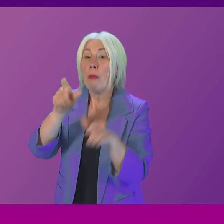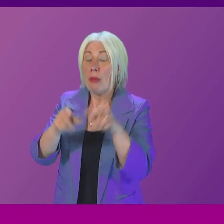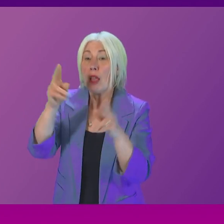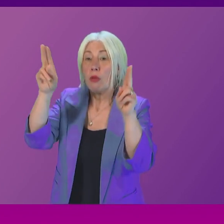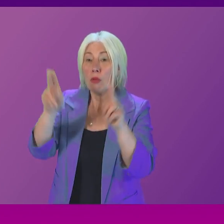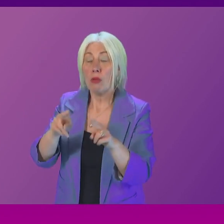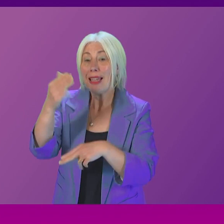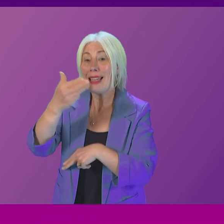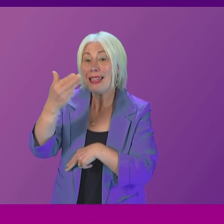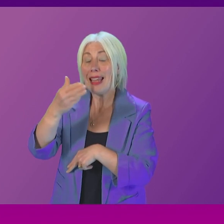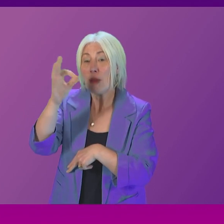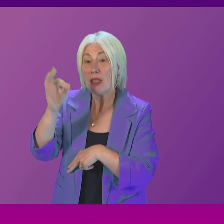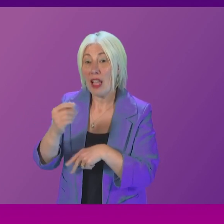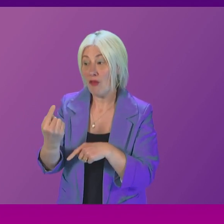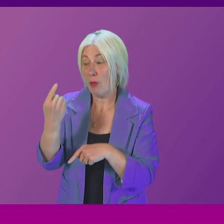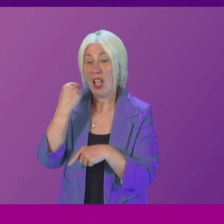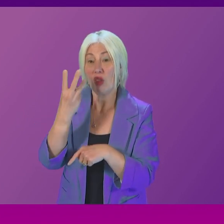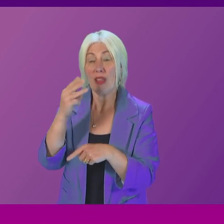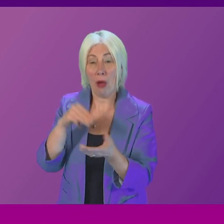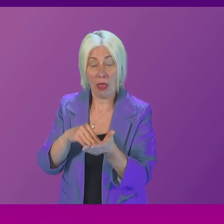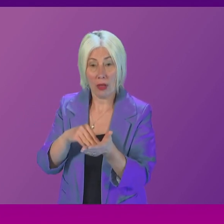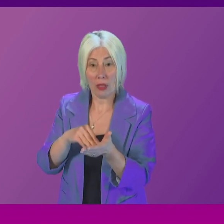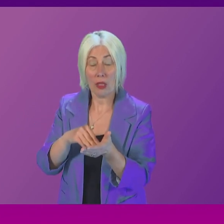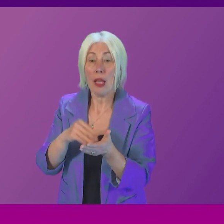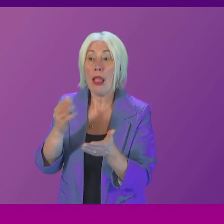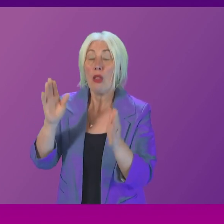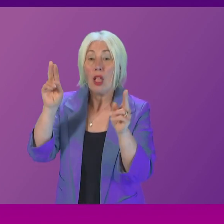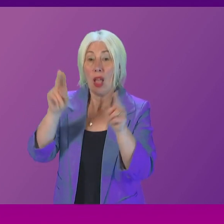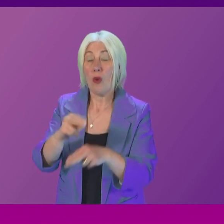by 19 per cent from the last quarter and, crucially, down by almost 70 per cent from